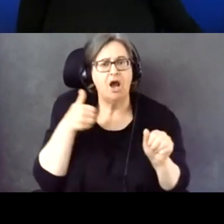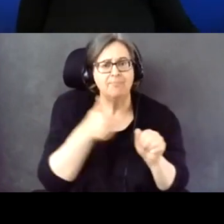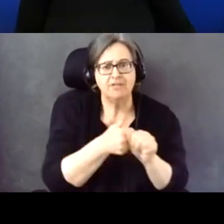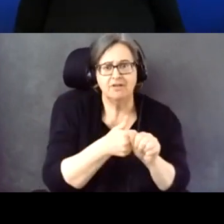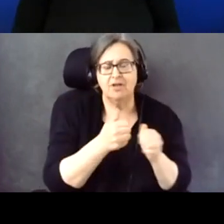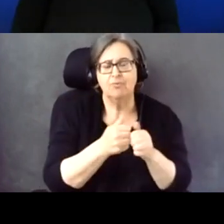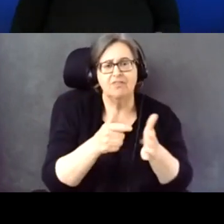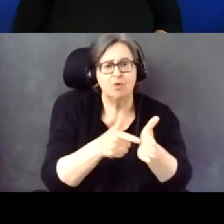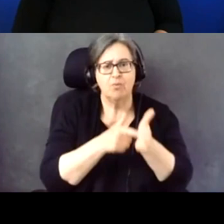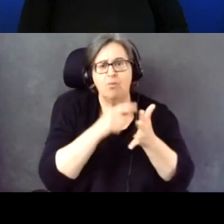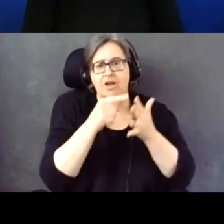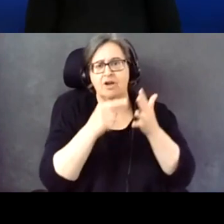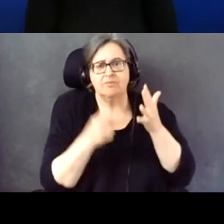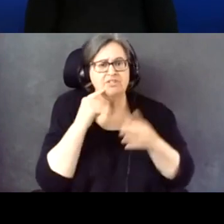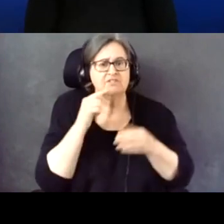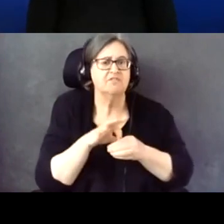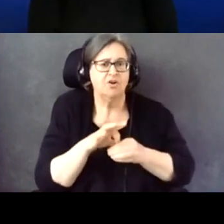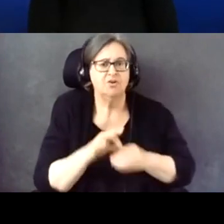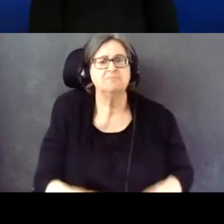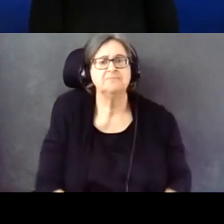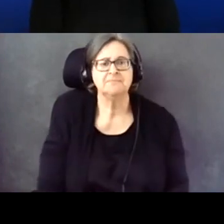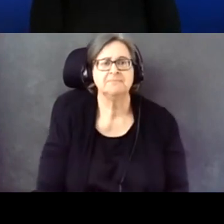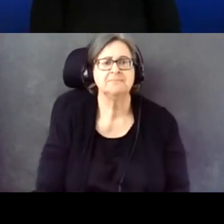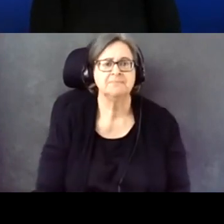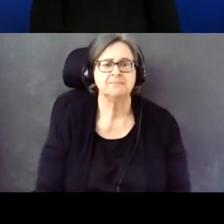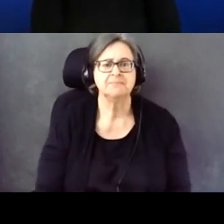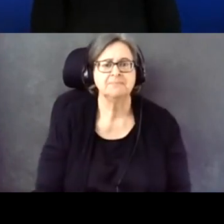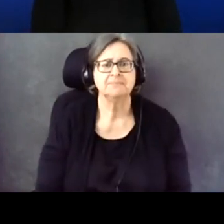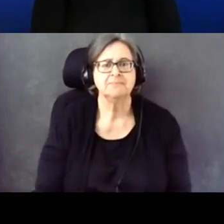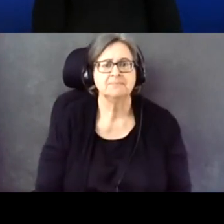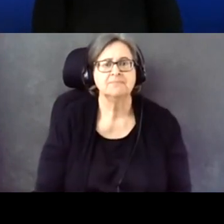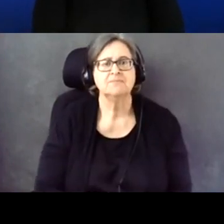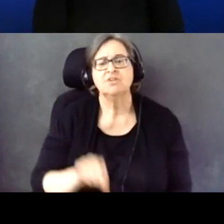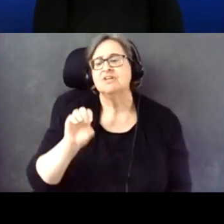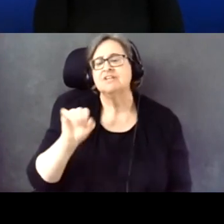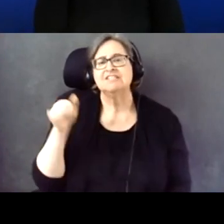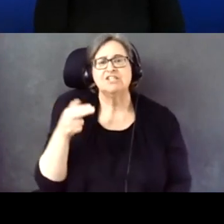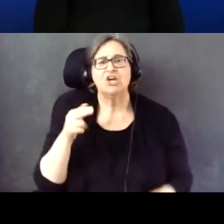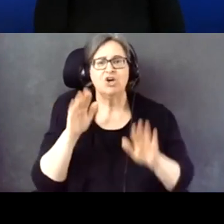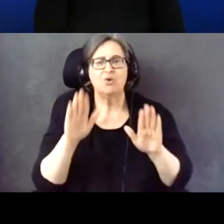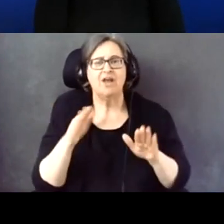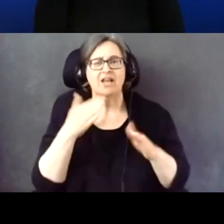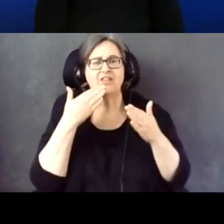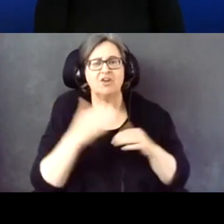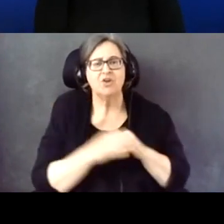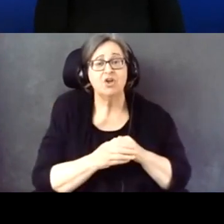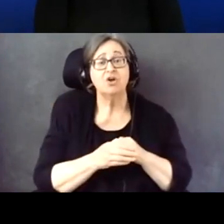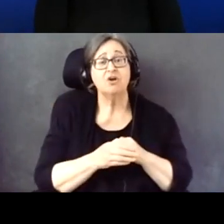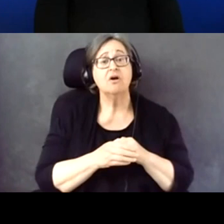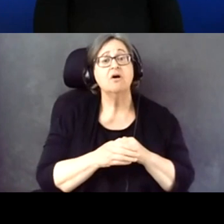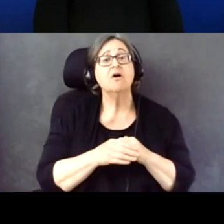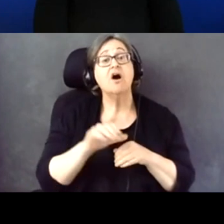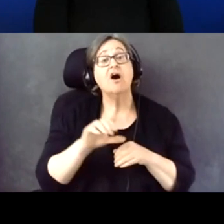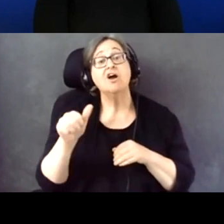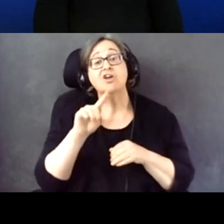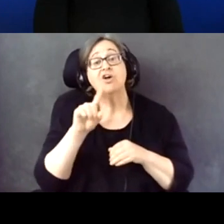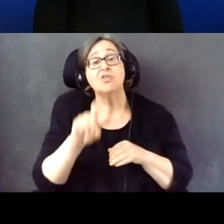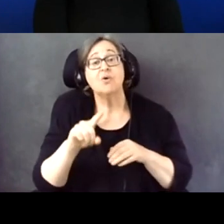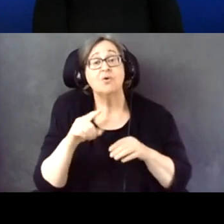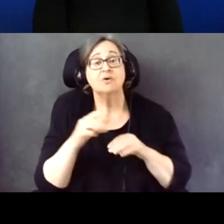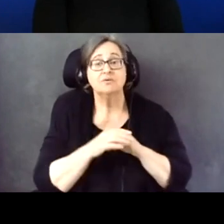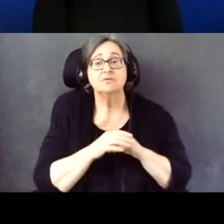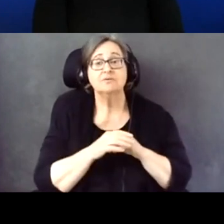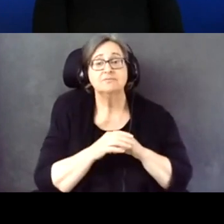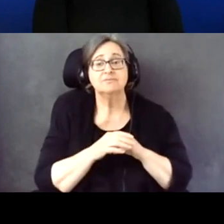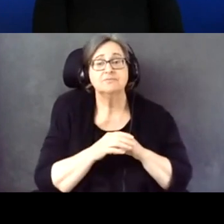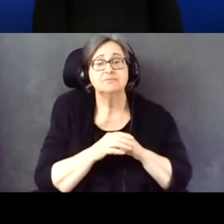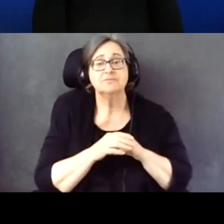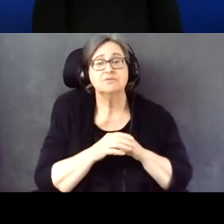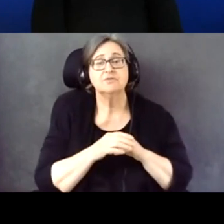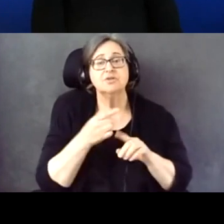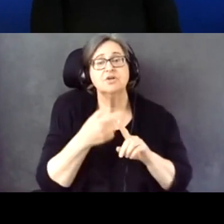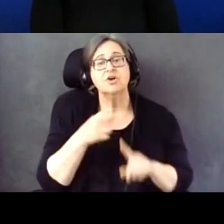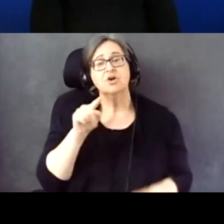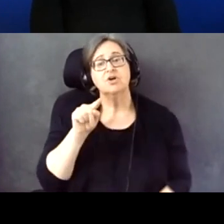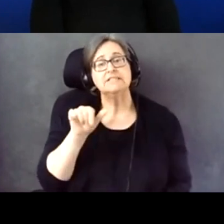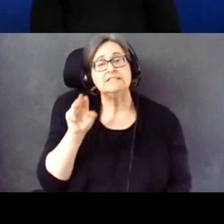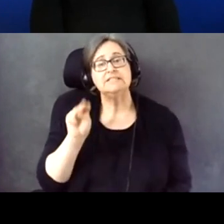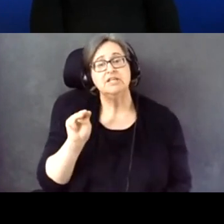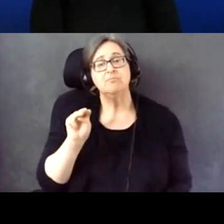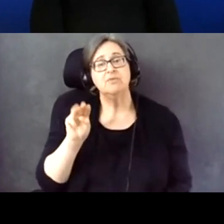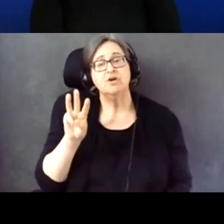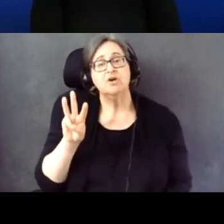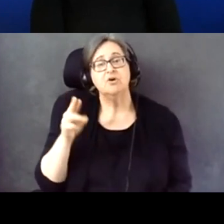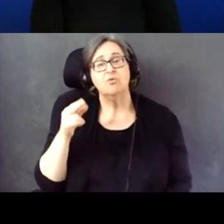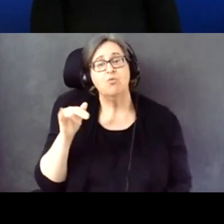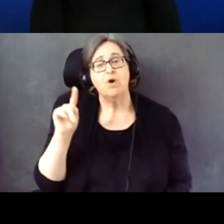And we have another question from the chat from Tim White.